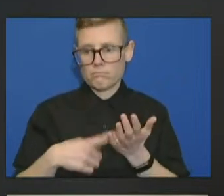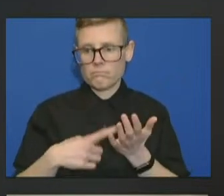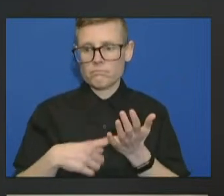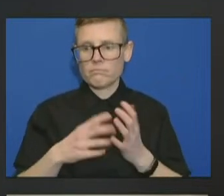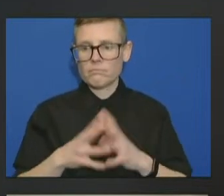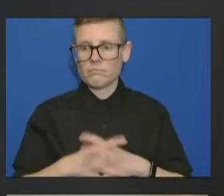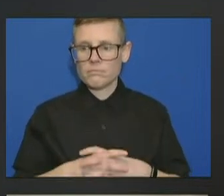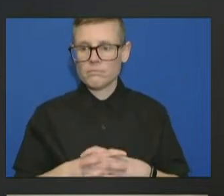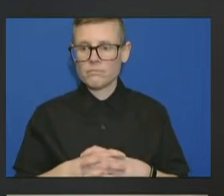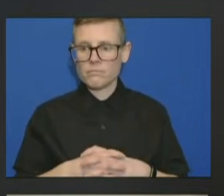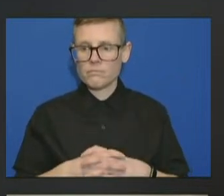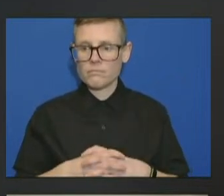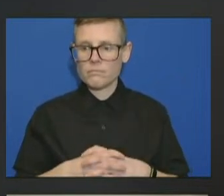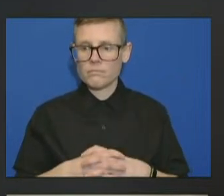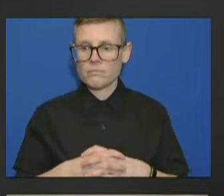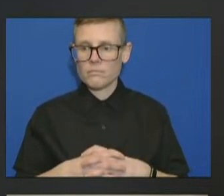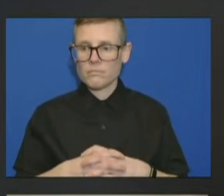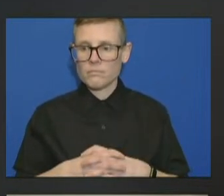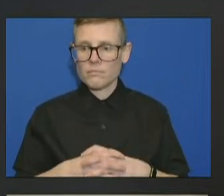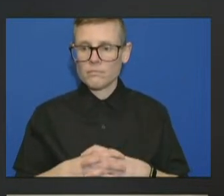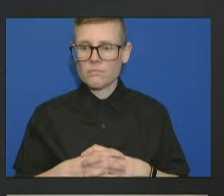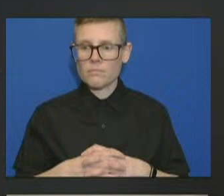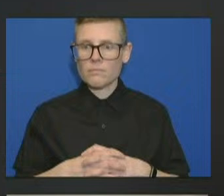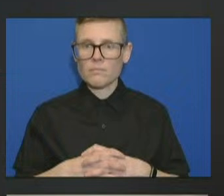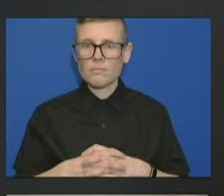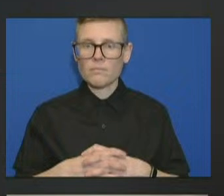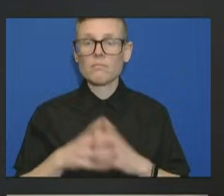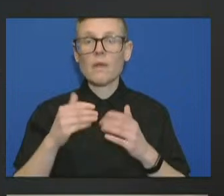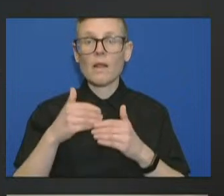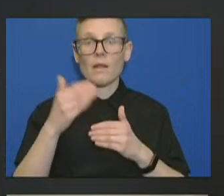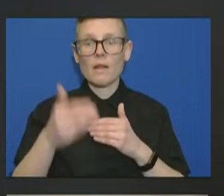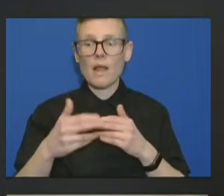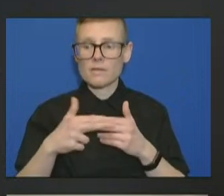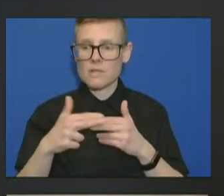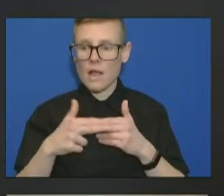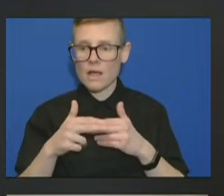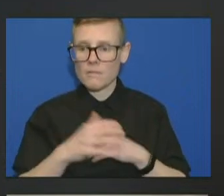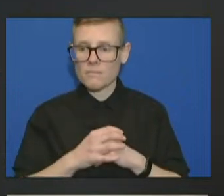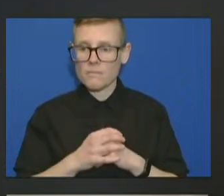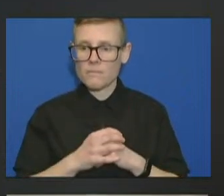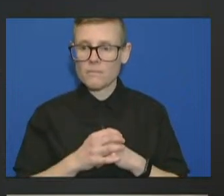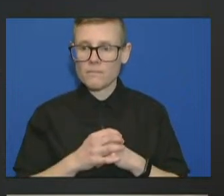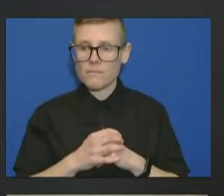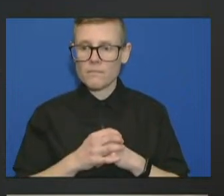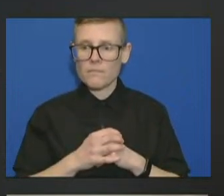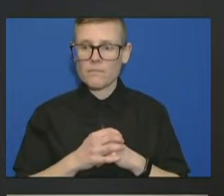operating budgets hearings at